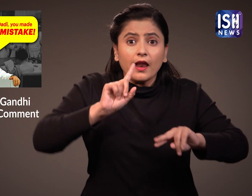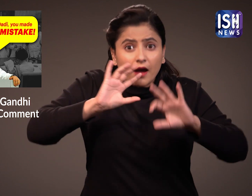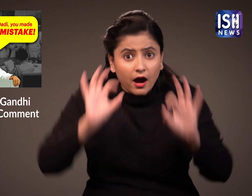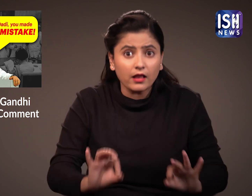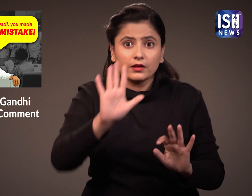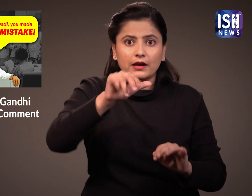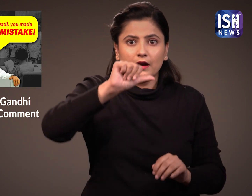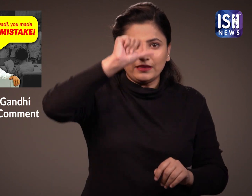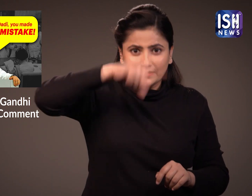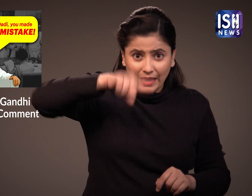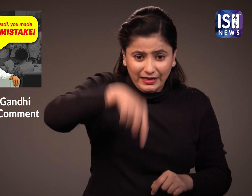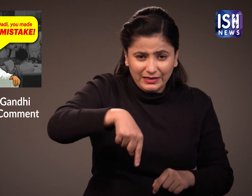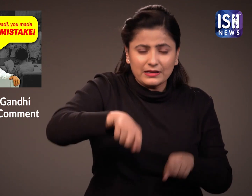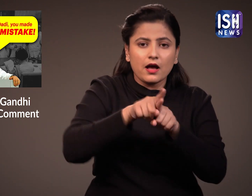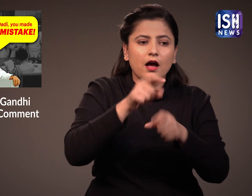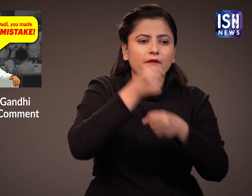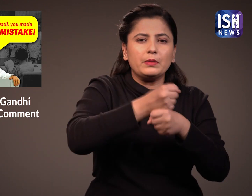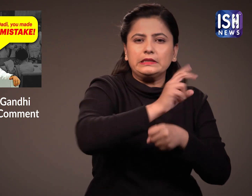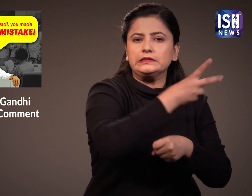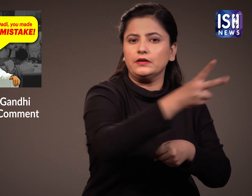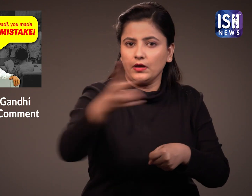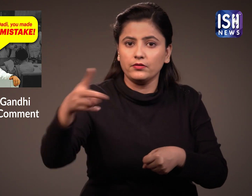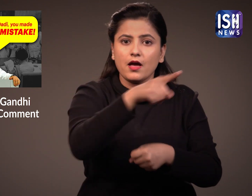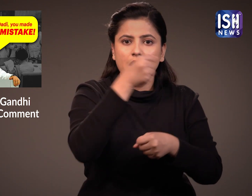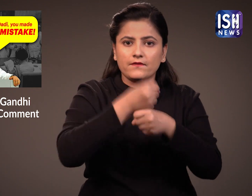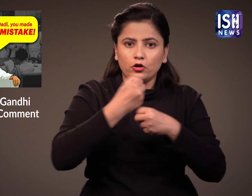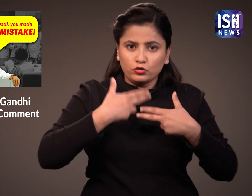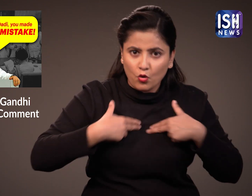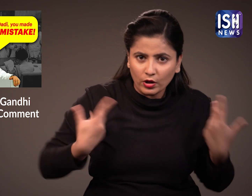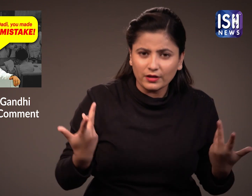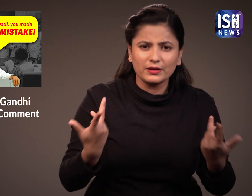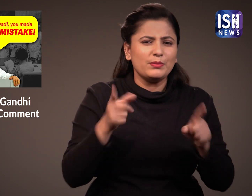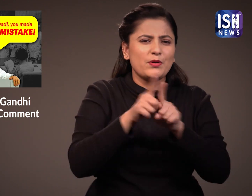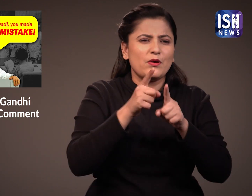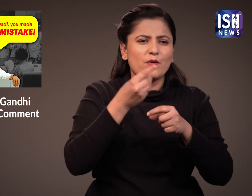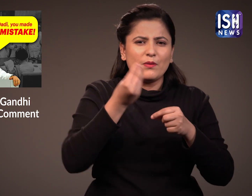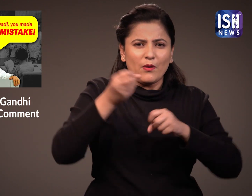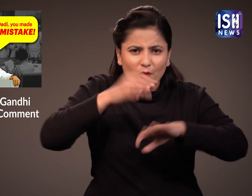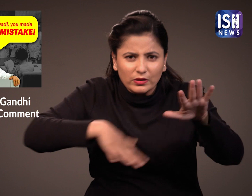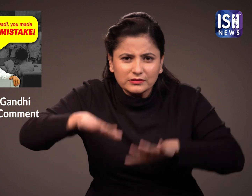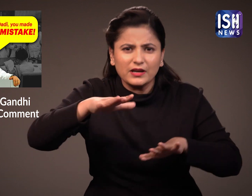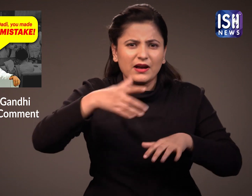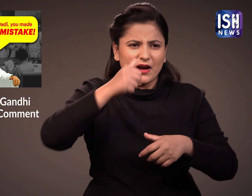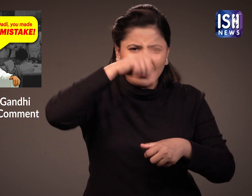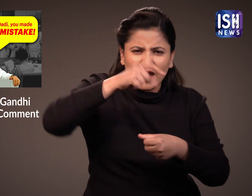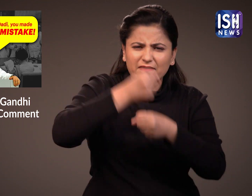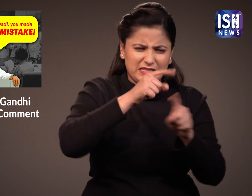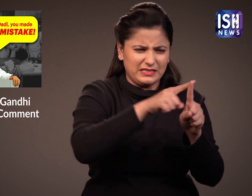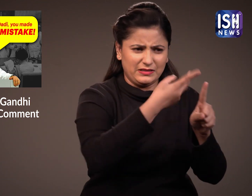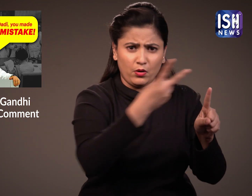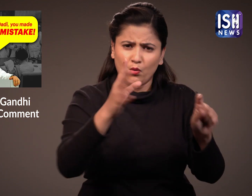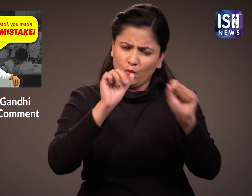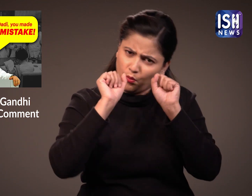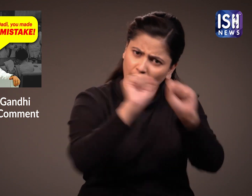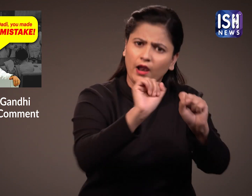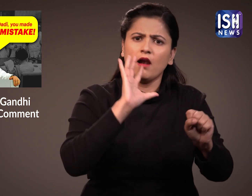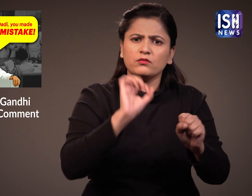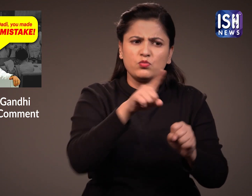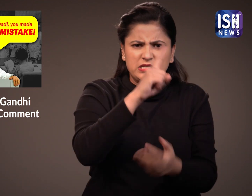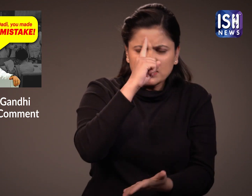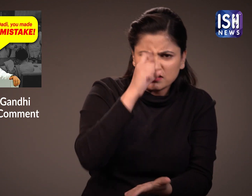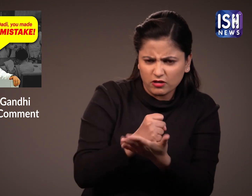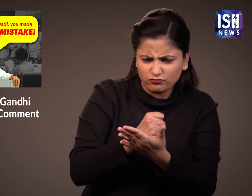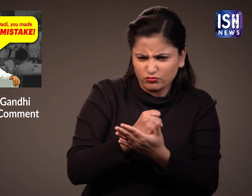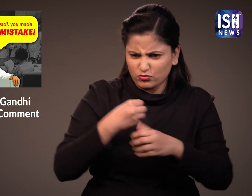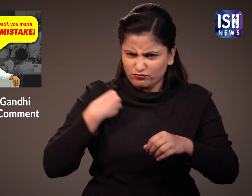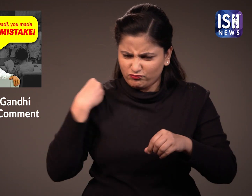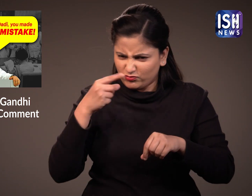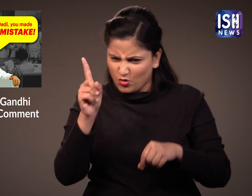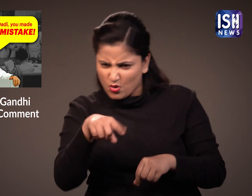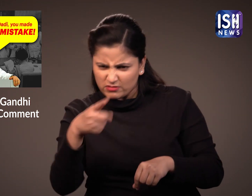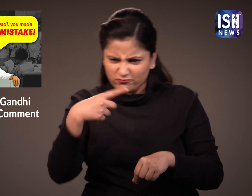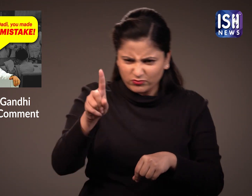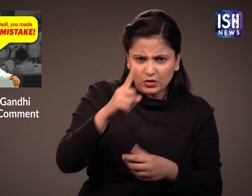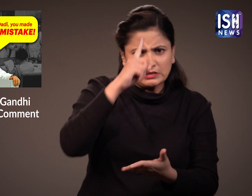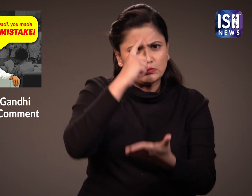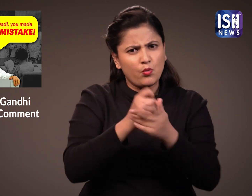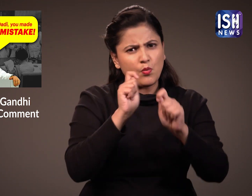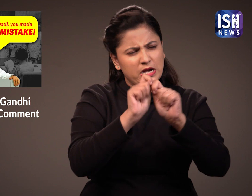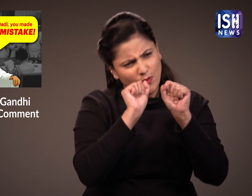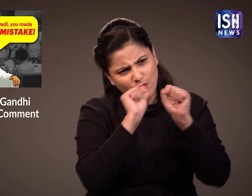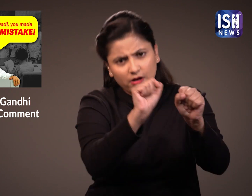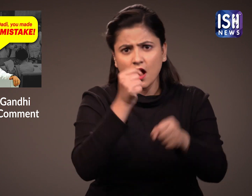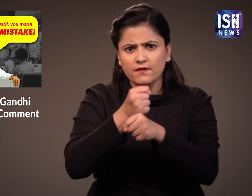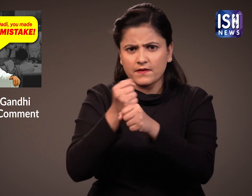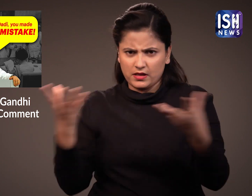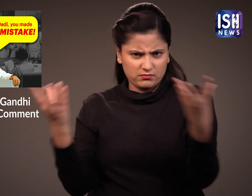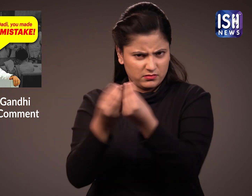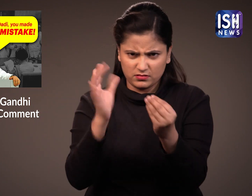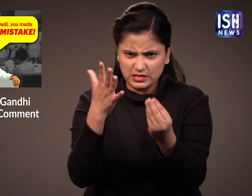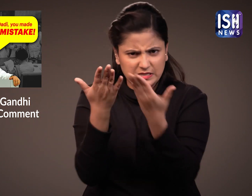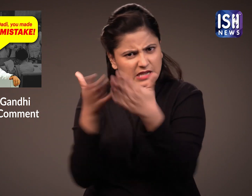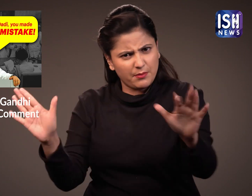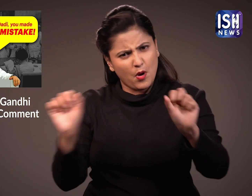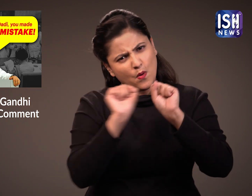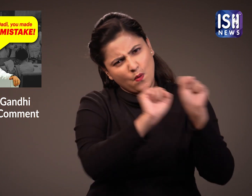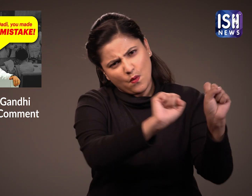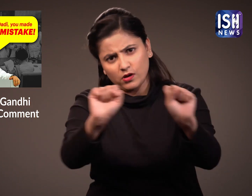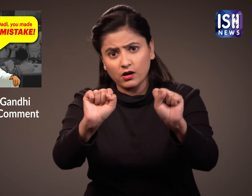In reality all these institutions are supposed to remain independant from the government.